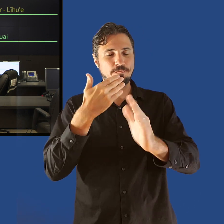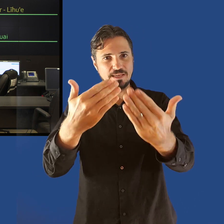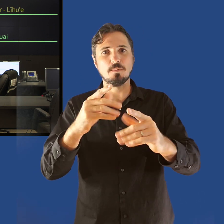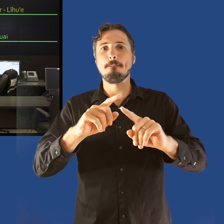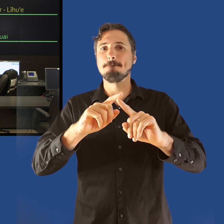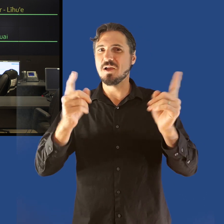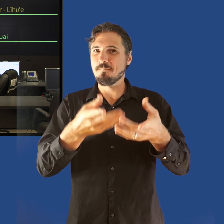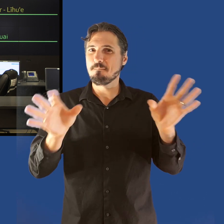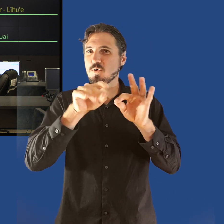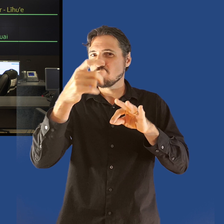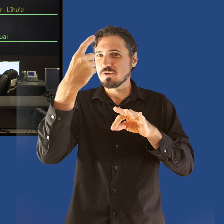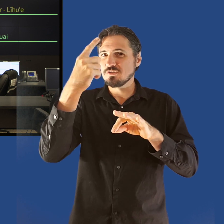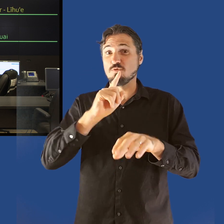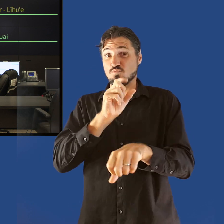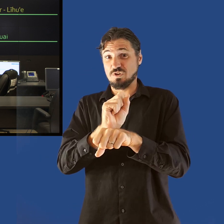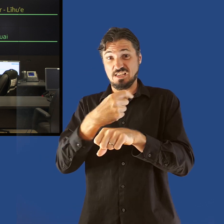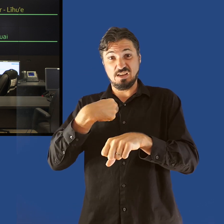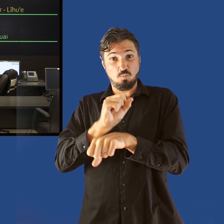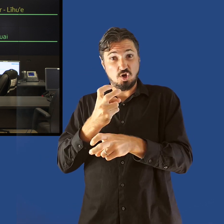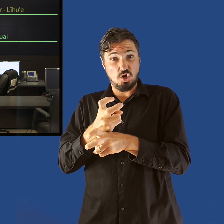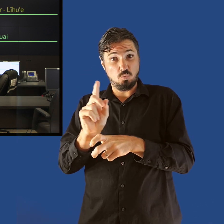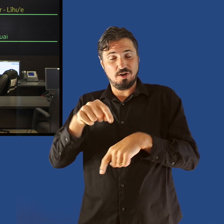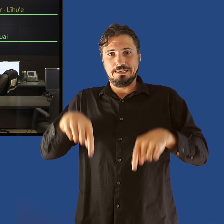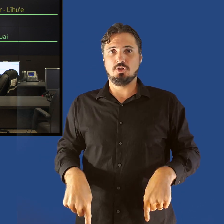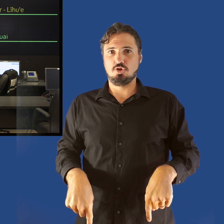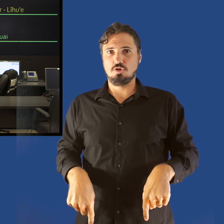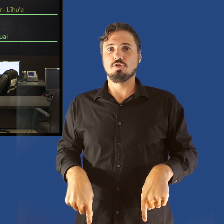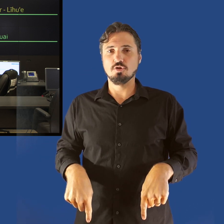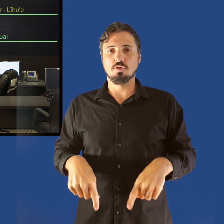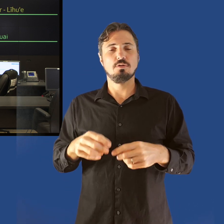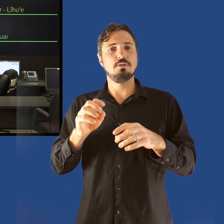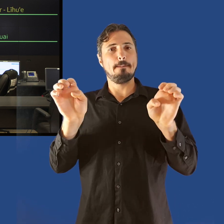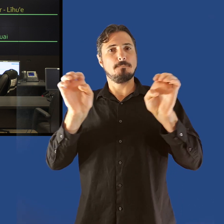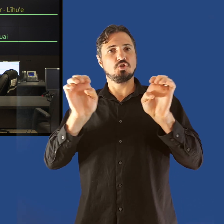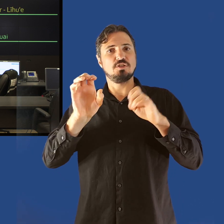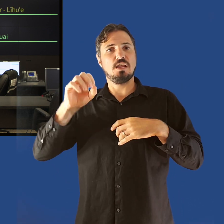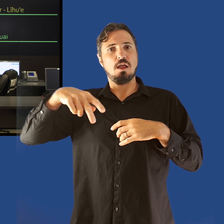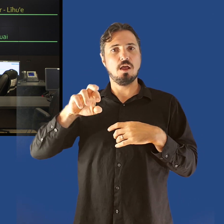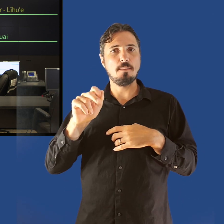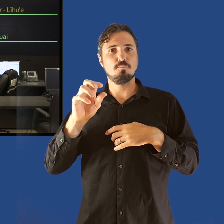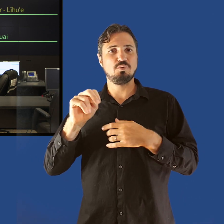Here is where our team works day in and day out to figure out how to keep our Kaua‘i community safe from Coronavirus.